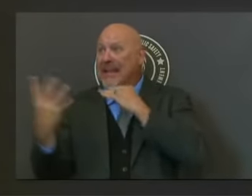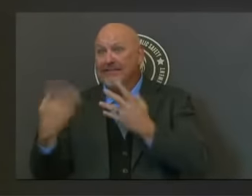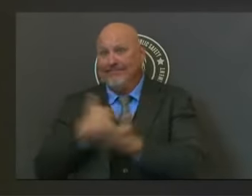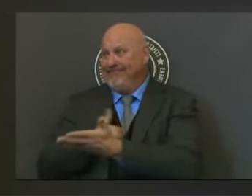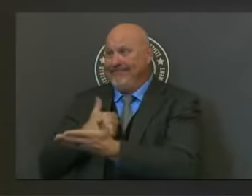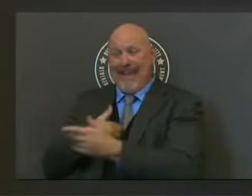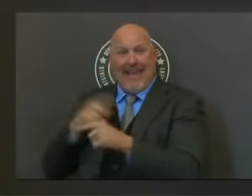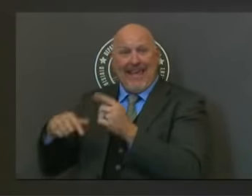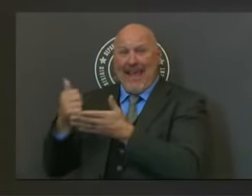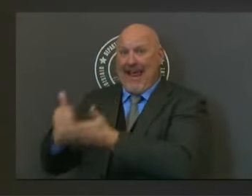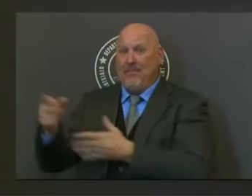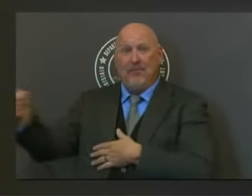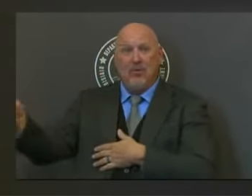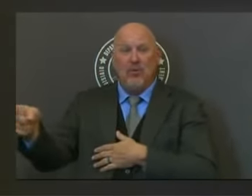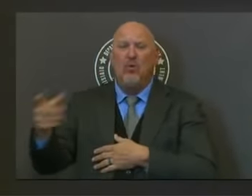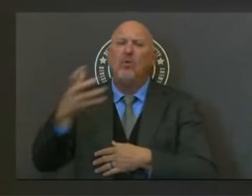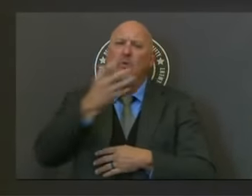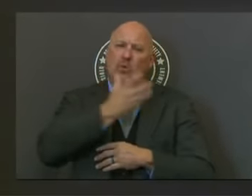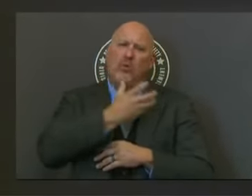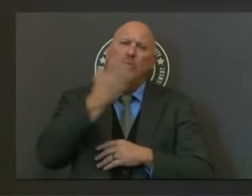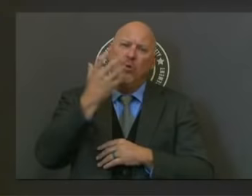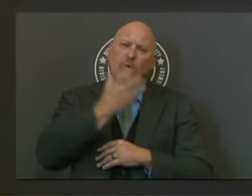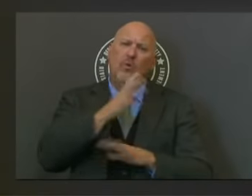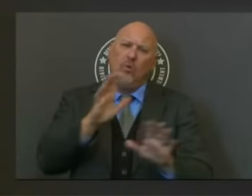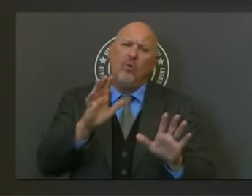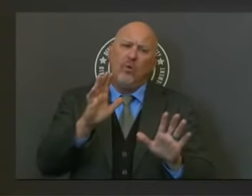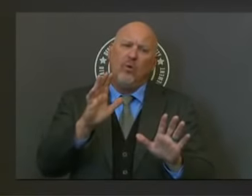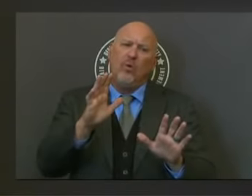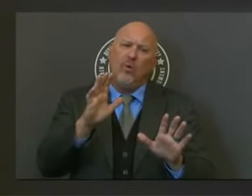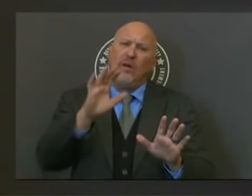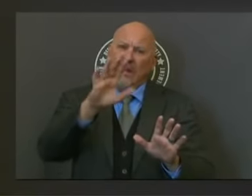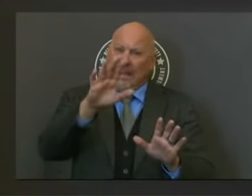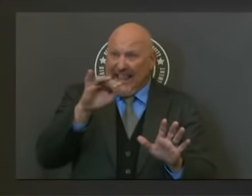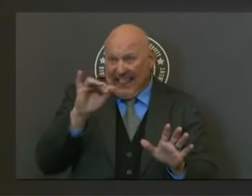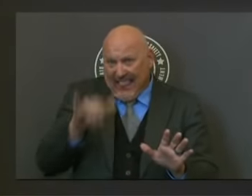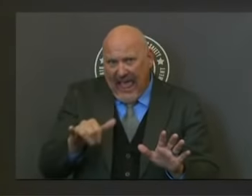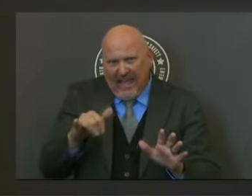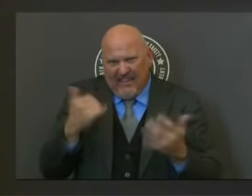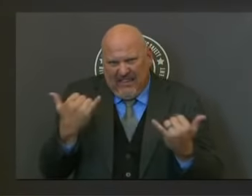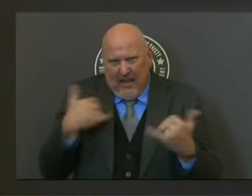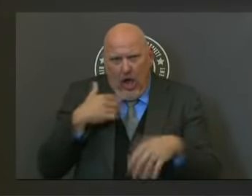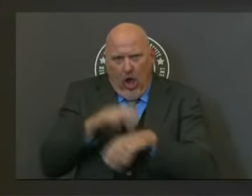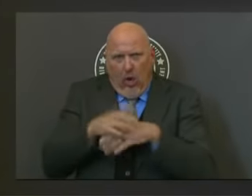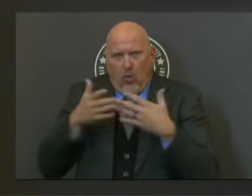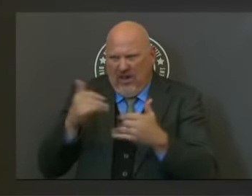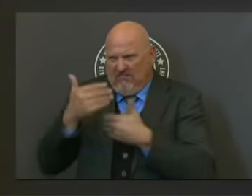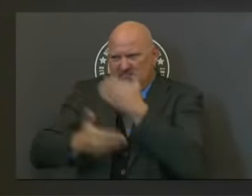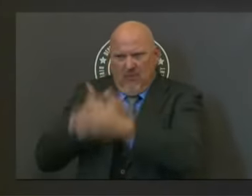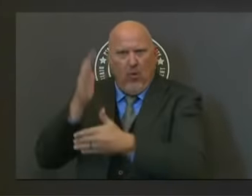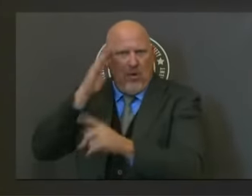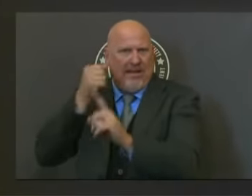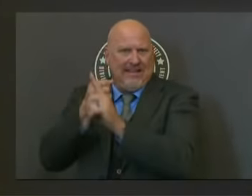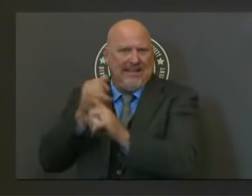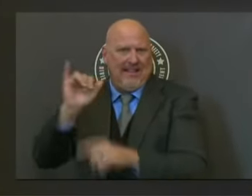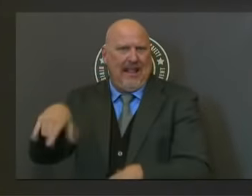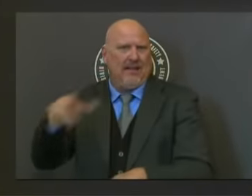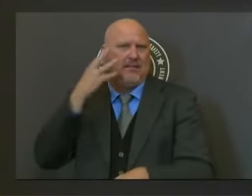continue at this pace the most valuable resource we